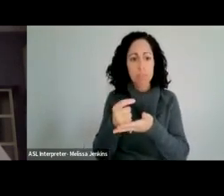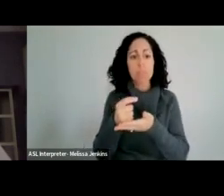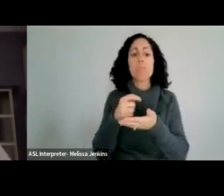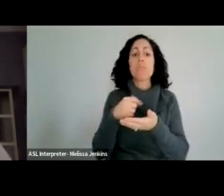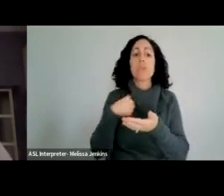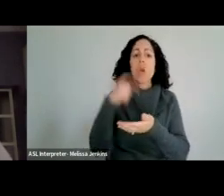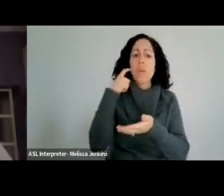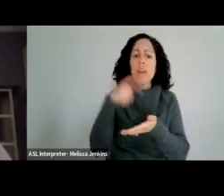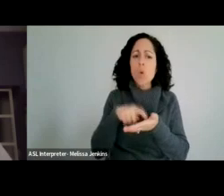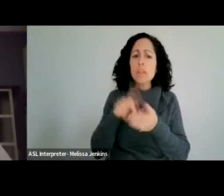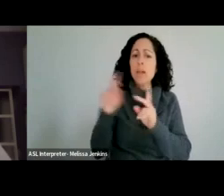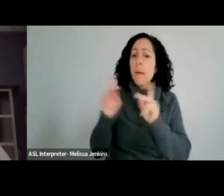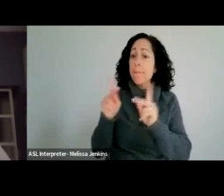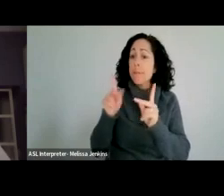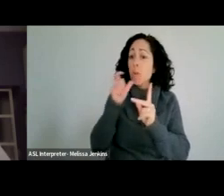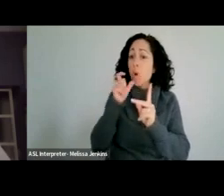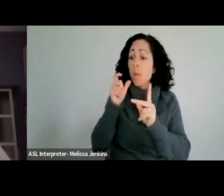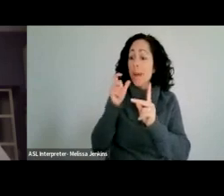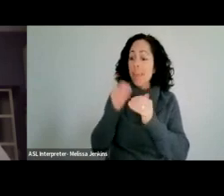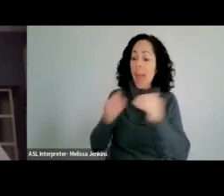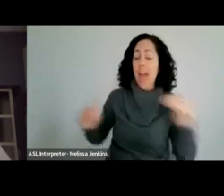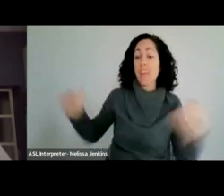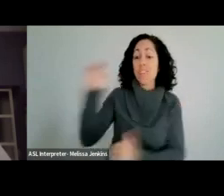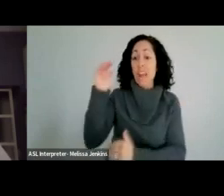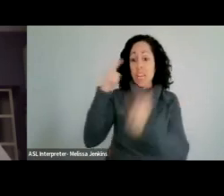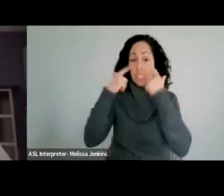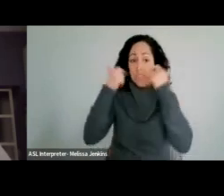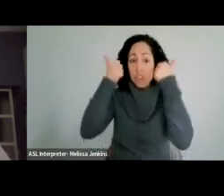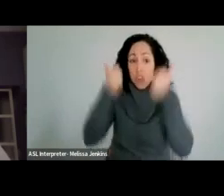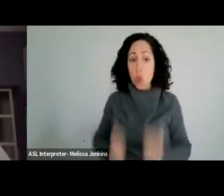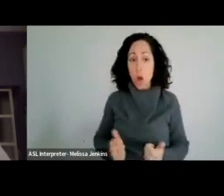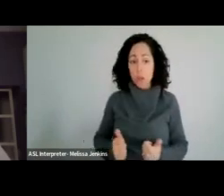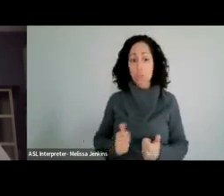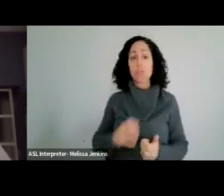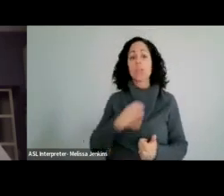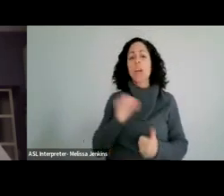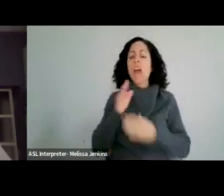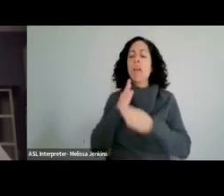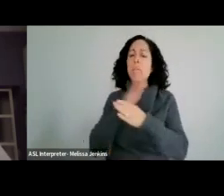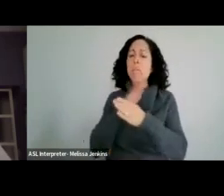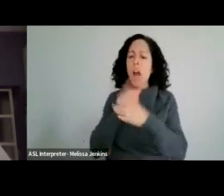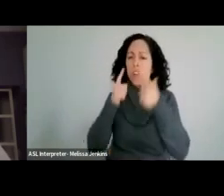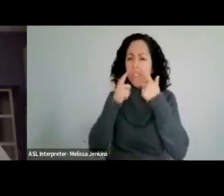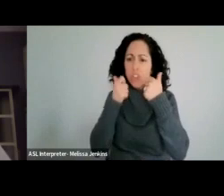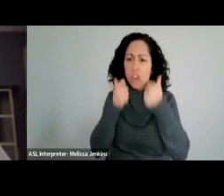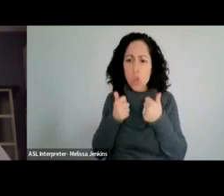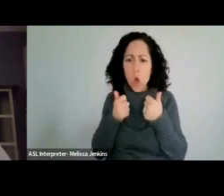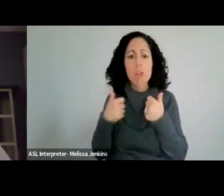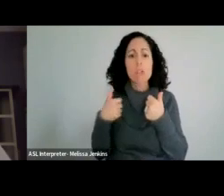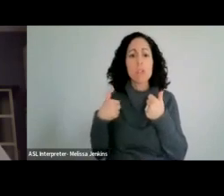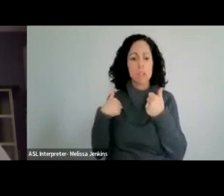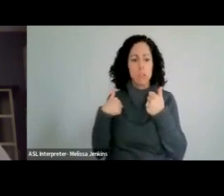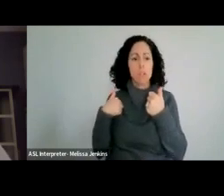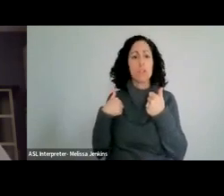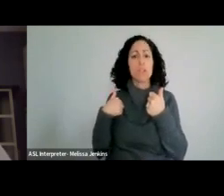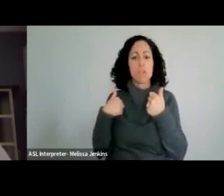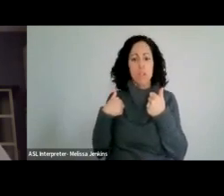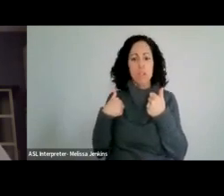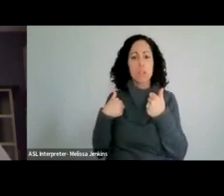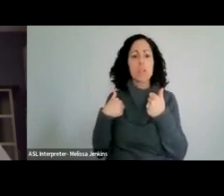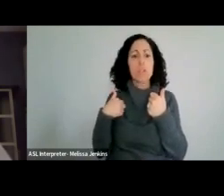And this definition between the two groups will be important for the next stages of research.